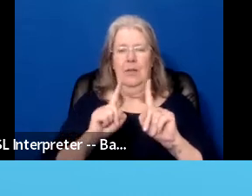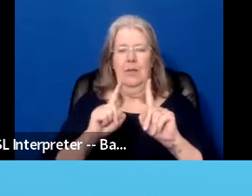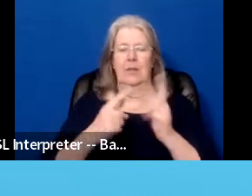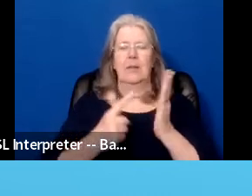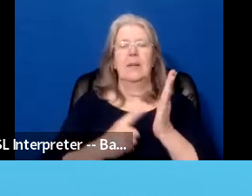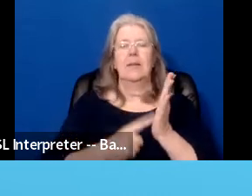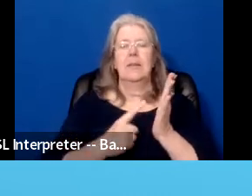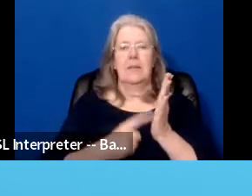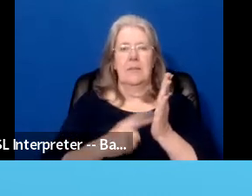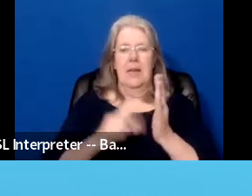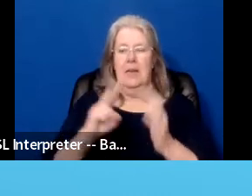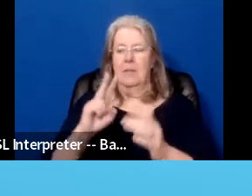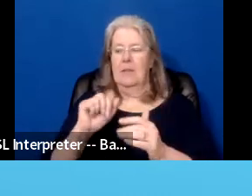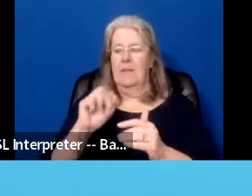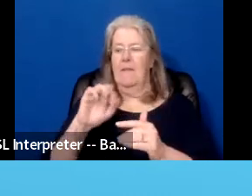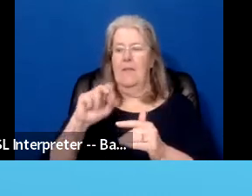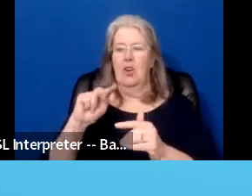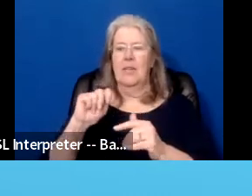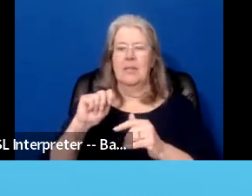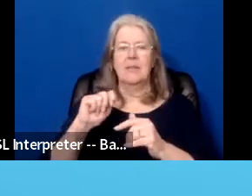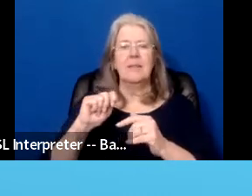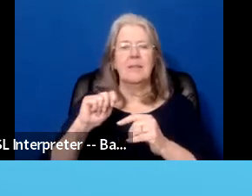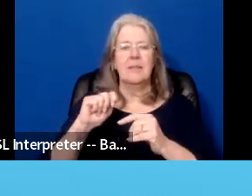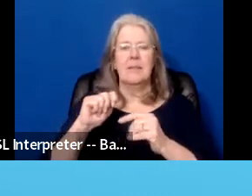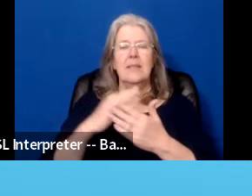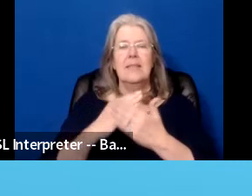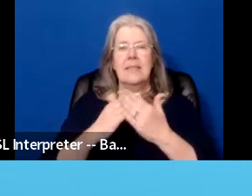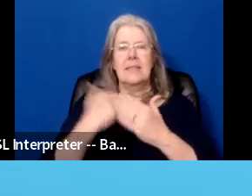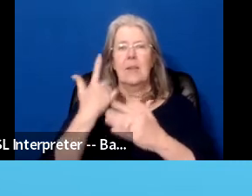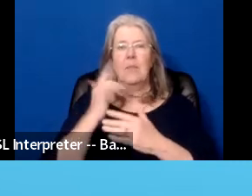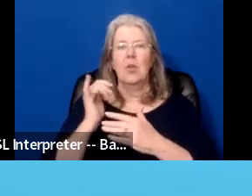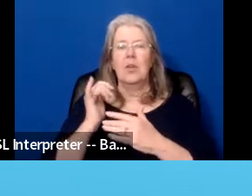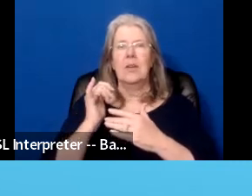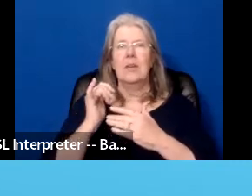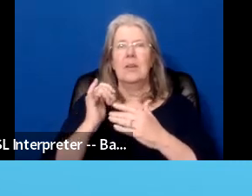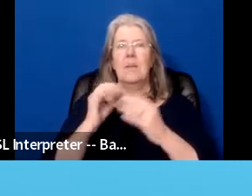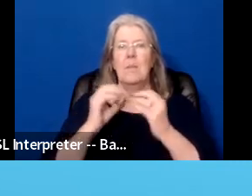Sometimes variants seem -- like I said, sometimes some of the variance seem to be more transmissible